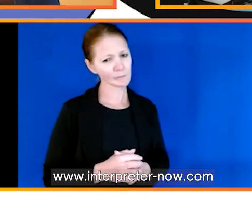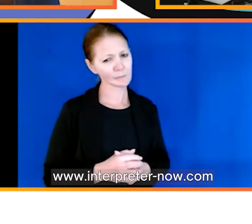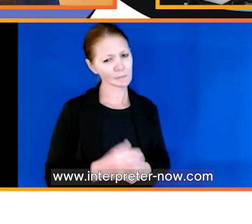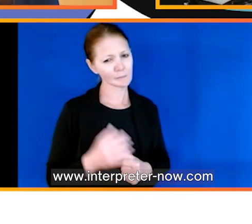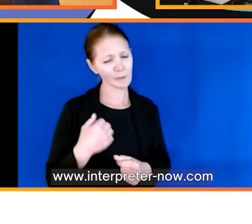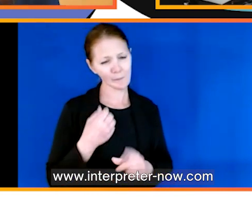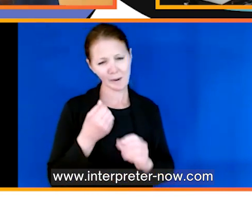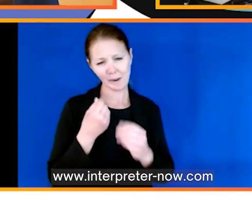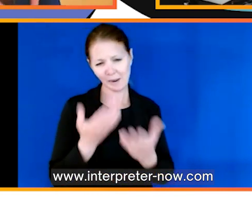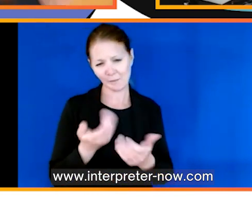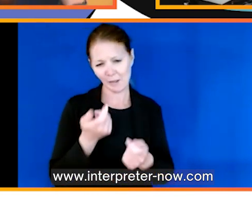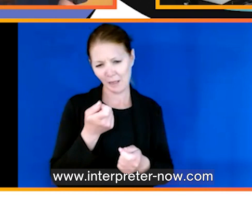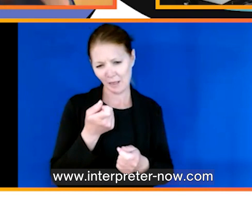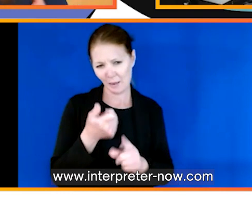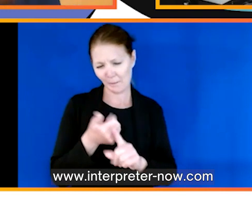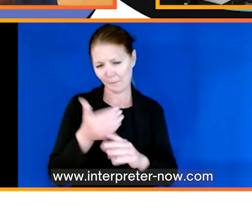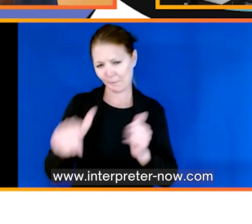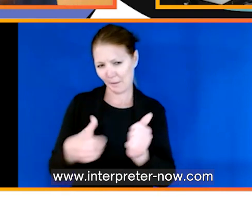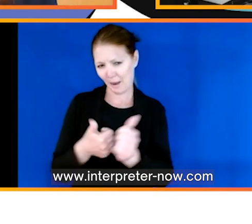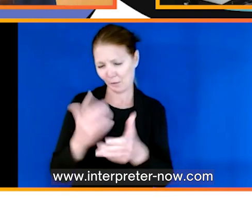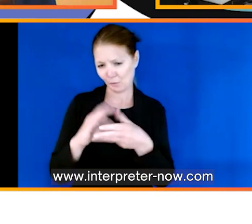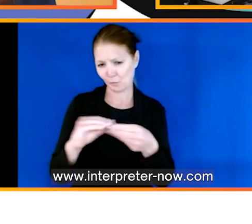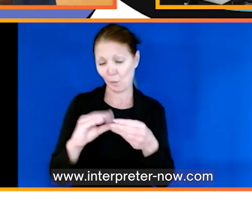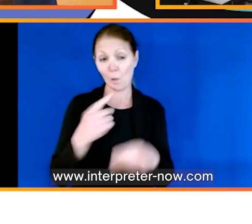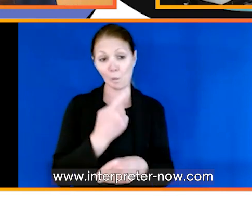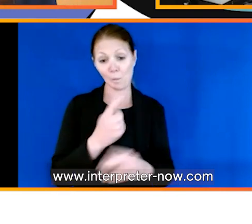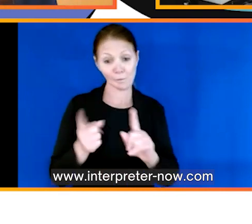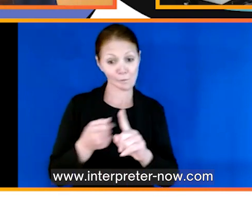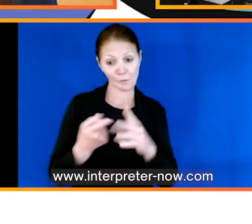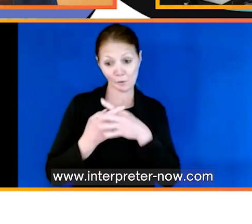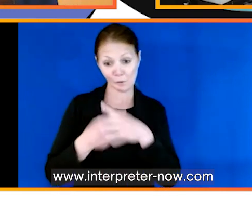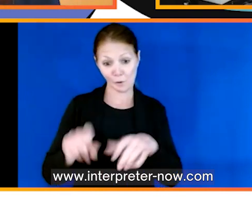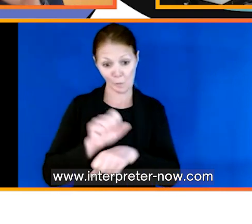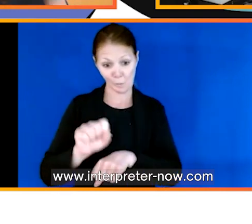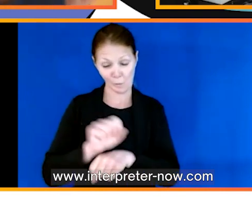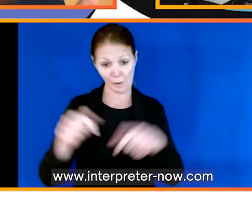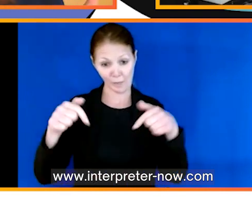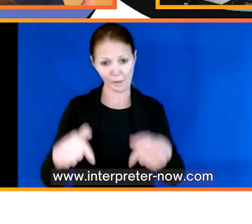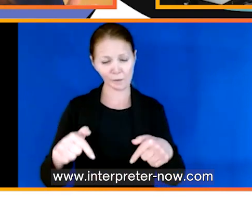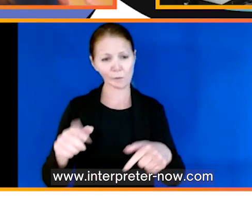was there, we took our own knowledge and experience, and we mapped out the ecosystem.